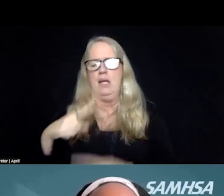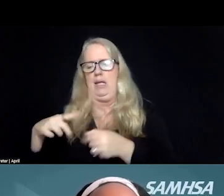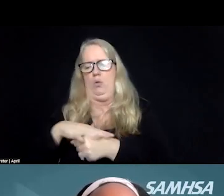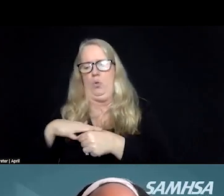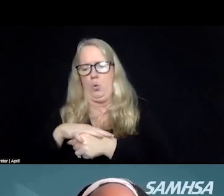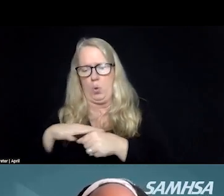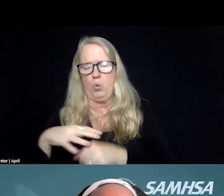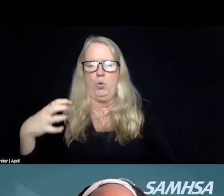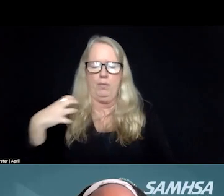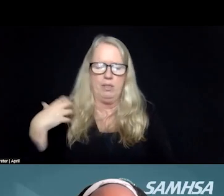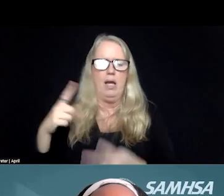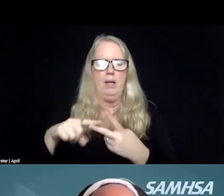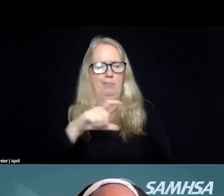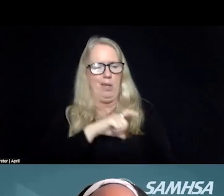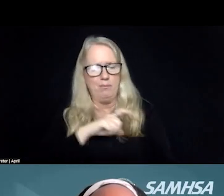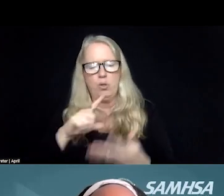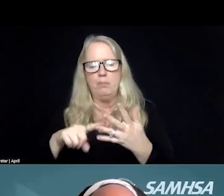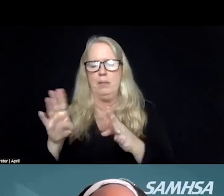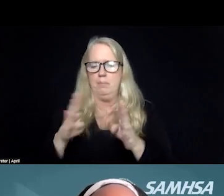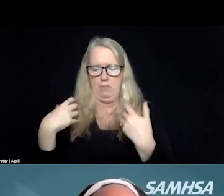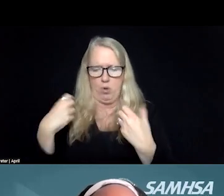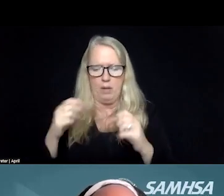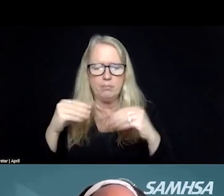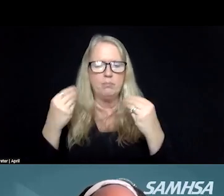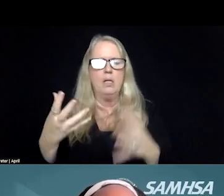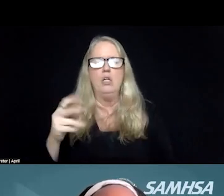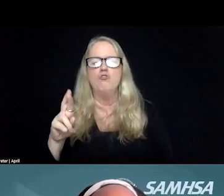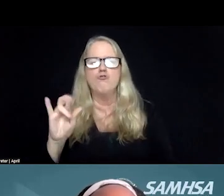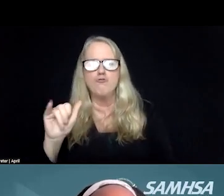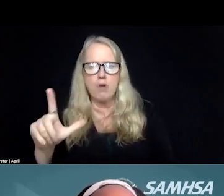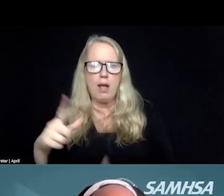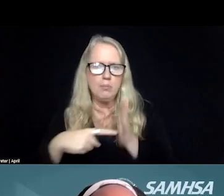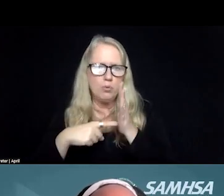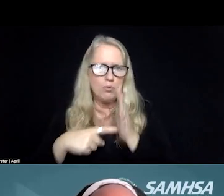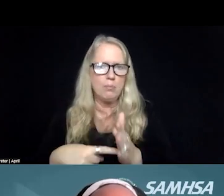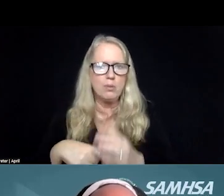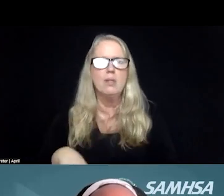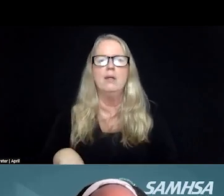ENFORCEMENT AND TRIBAL REPRESENTATIVES, HOSPITAL AND DETENTION